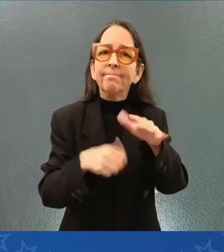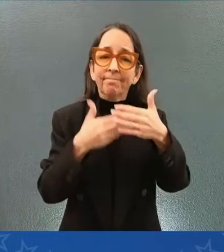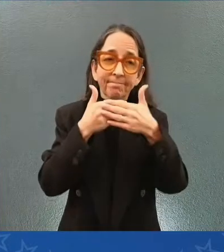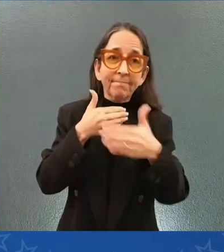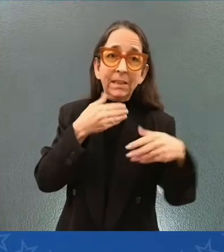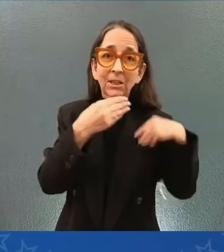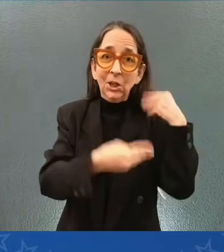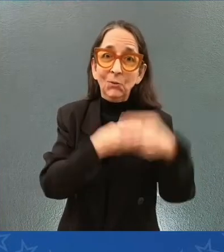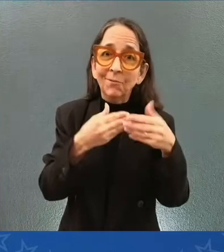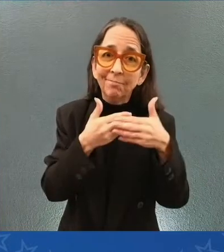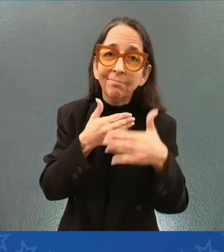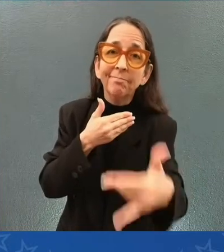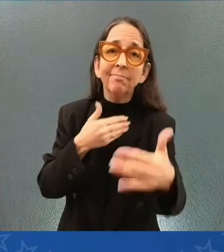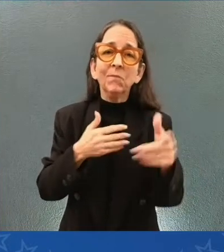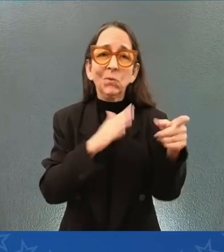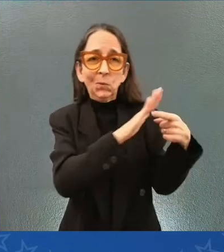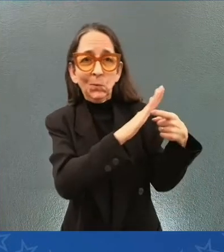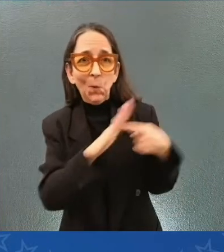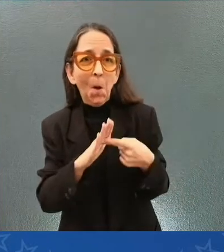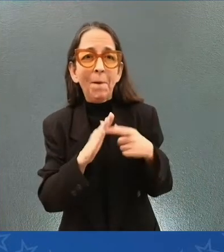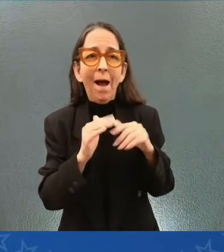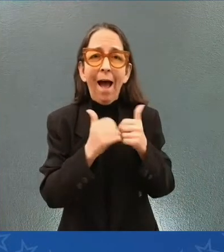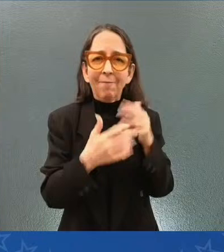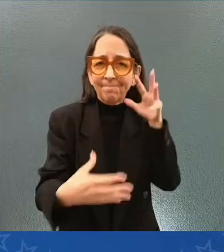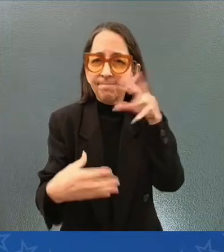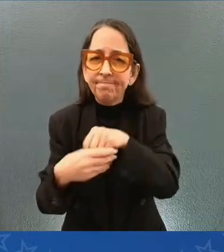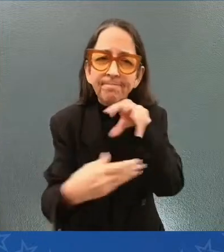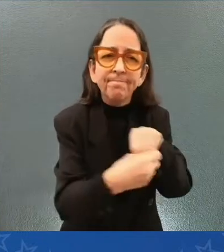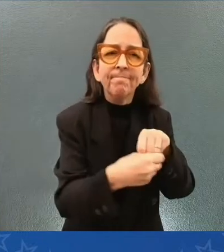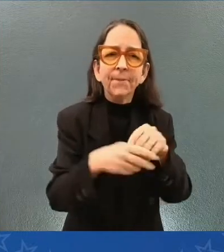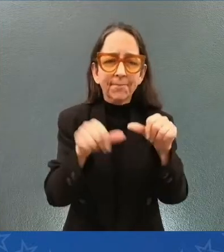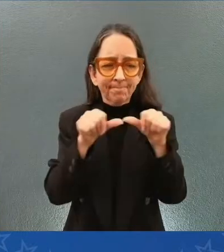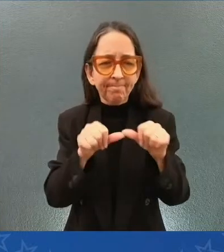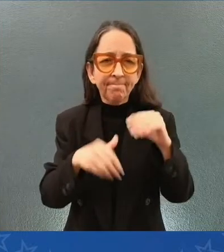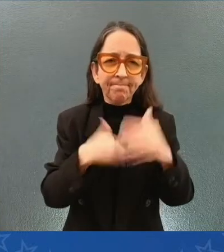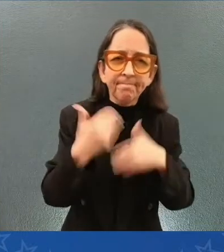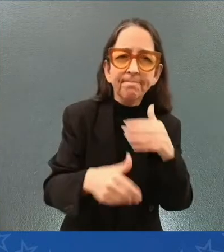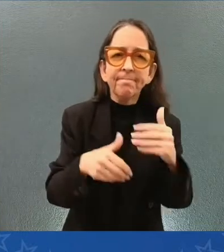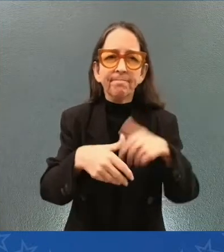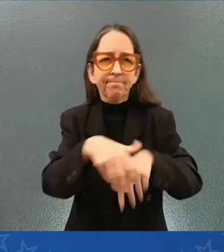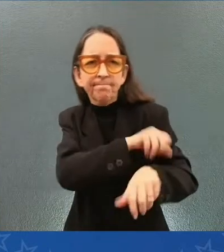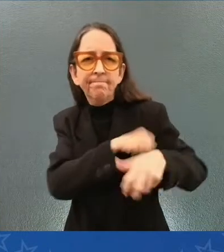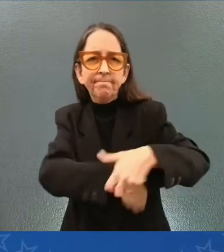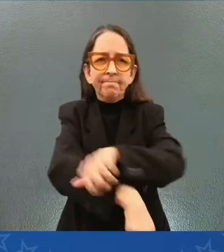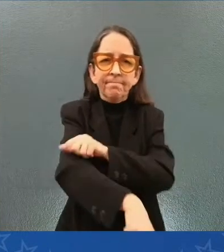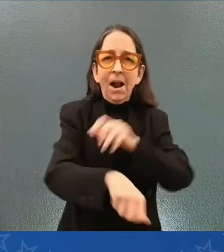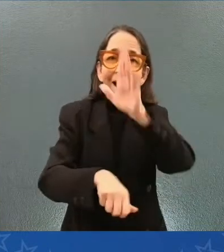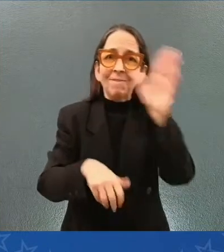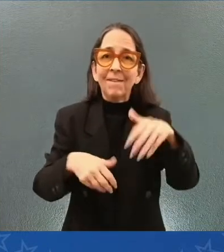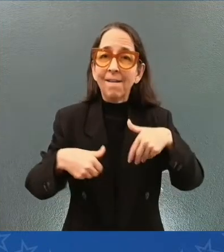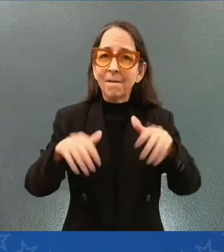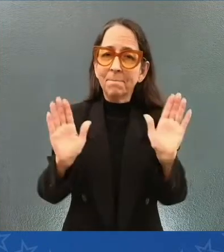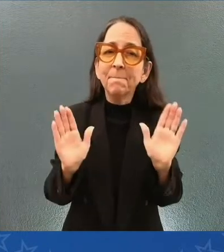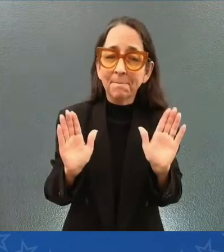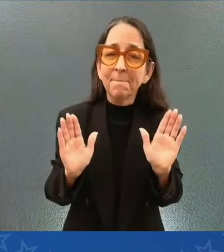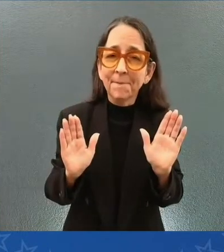Always keep the faith. And that spirit from the People's House, for Abraham Lincoln and Frederick Douglass,